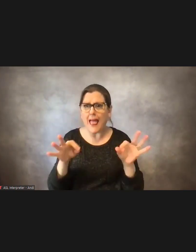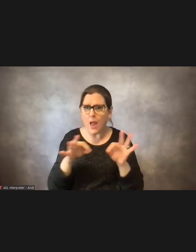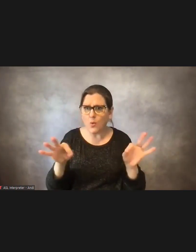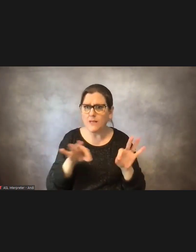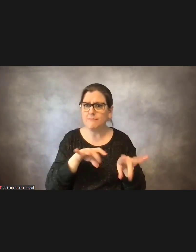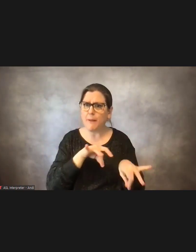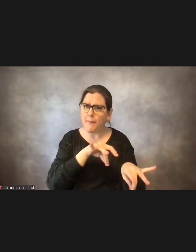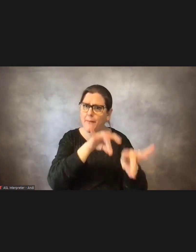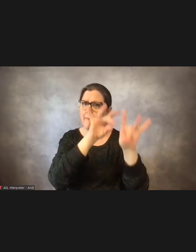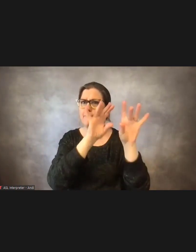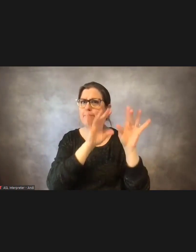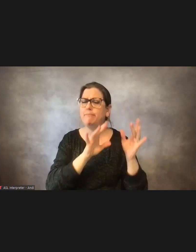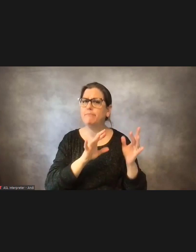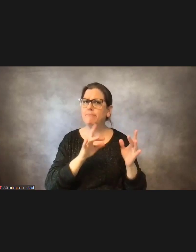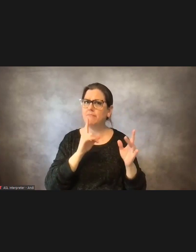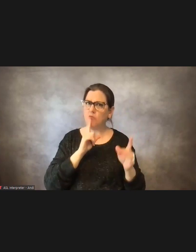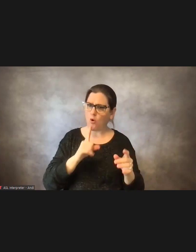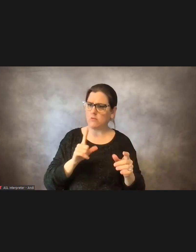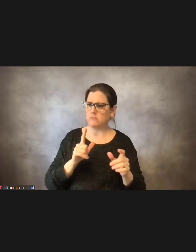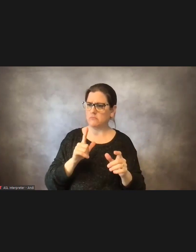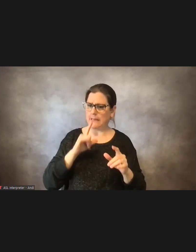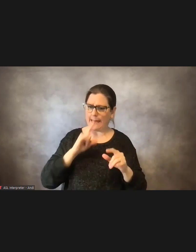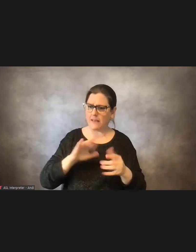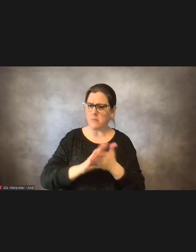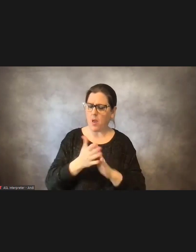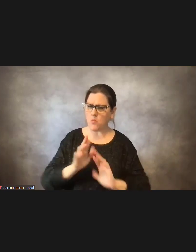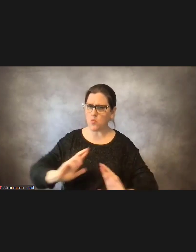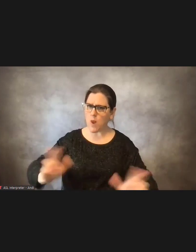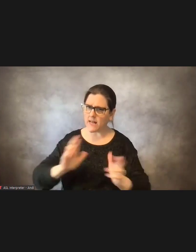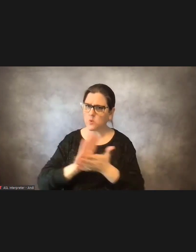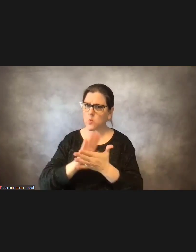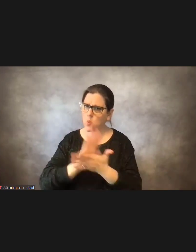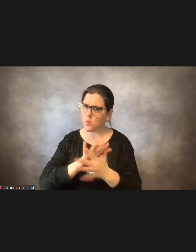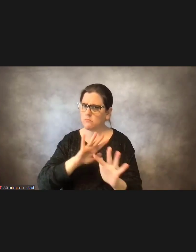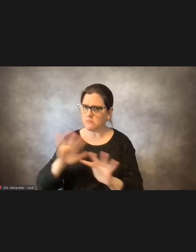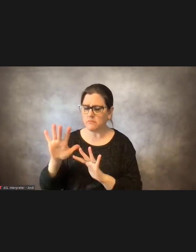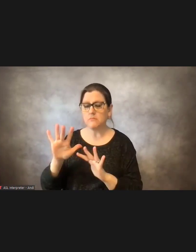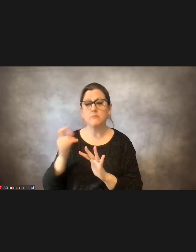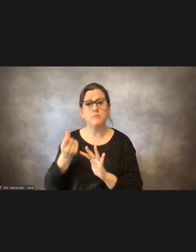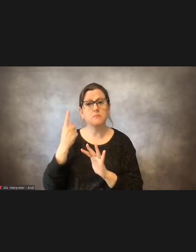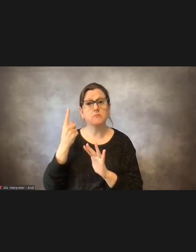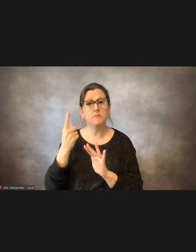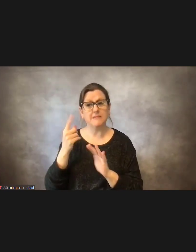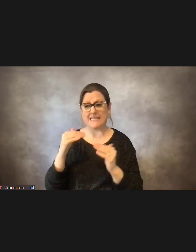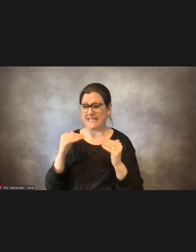apart of our commitment to school readiness, we should be equally